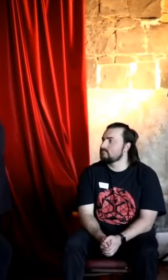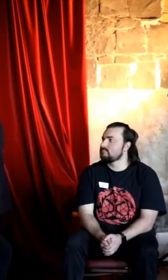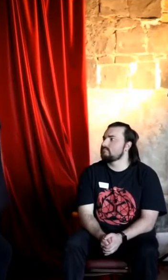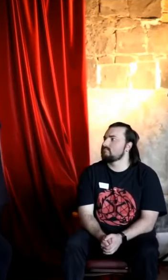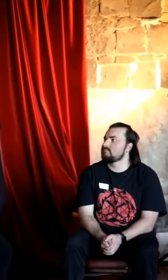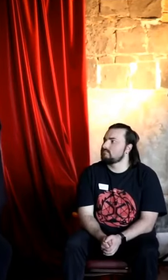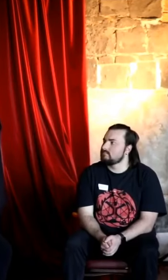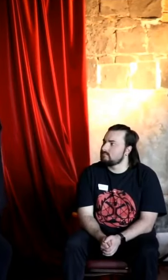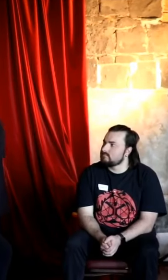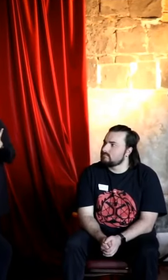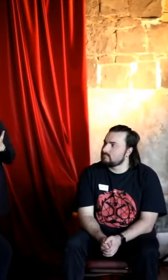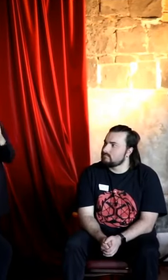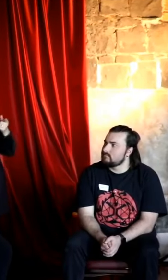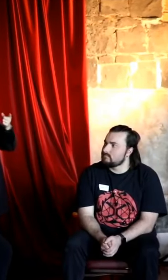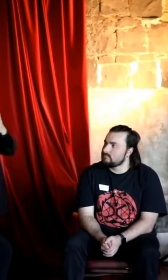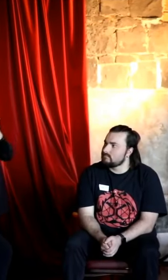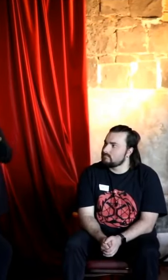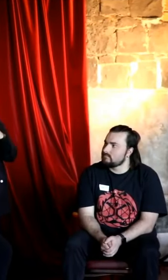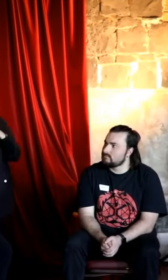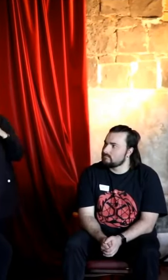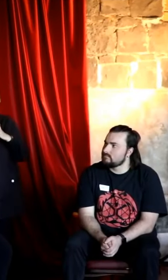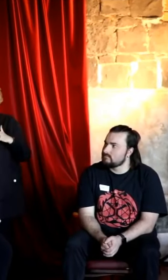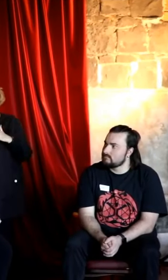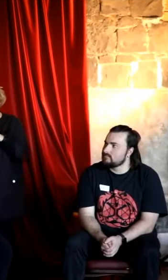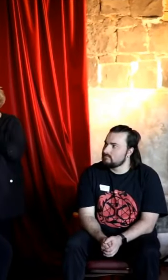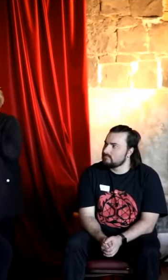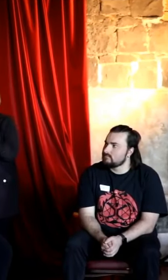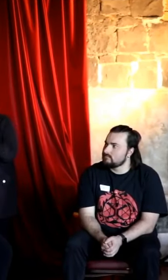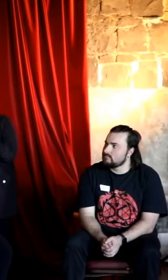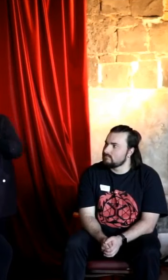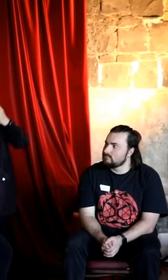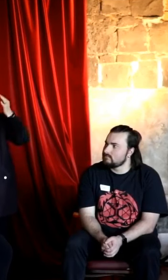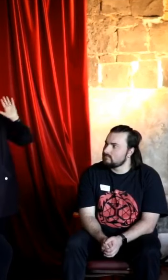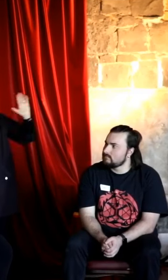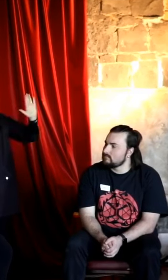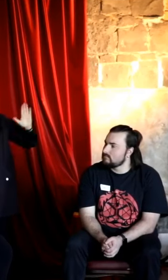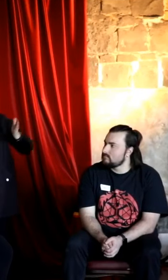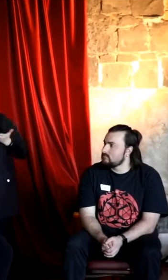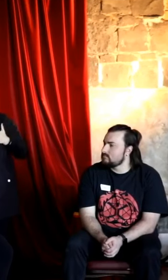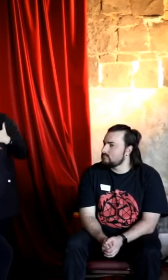As a disabled man, I personally am proud to call Kath both an ally and an accomplice.